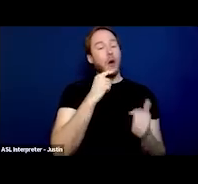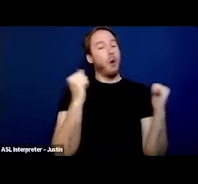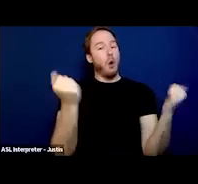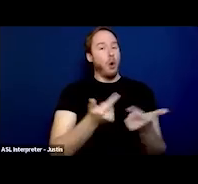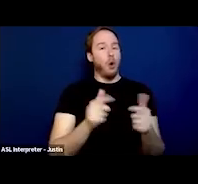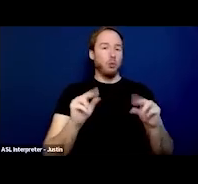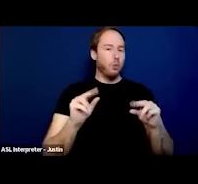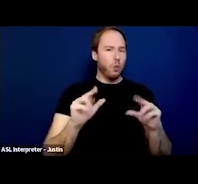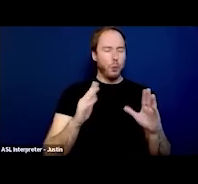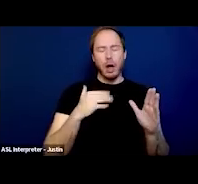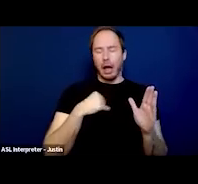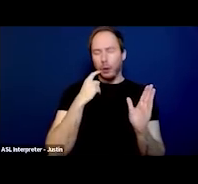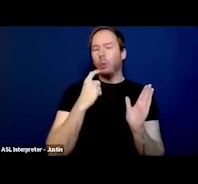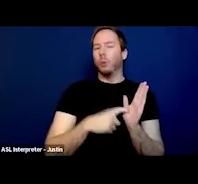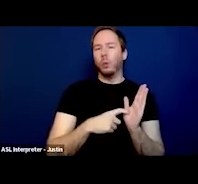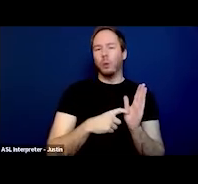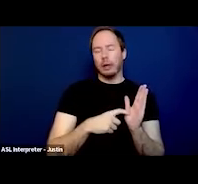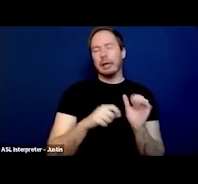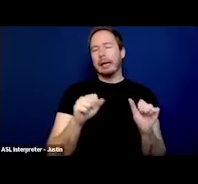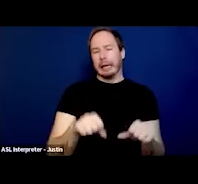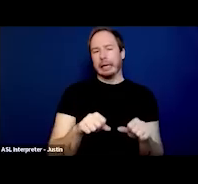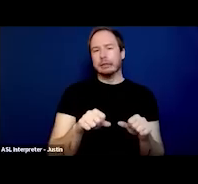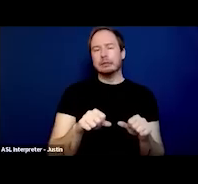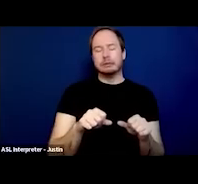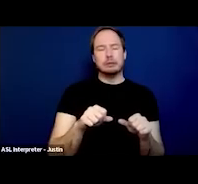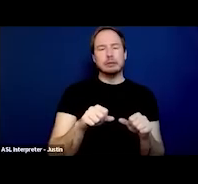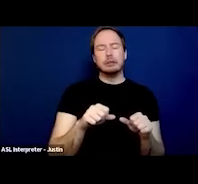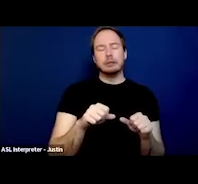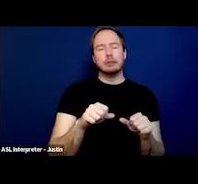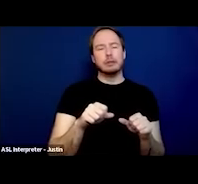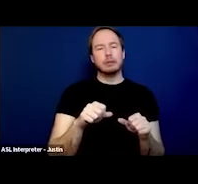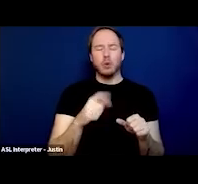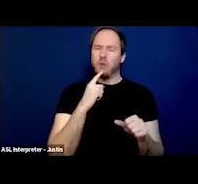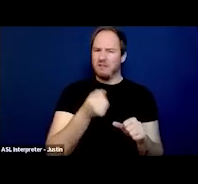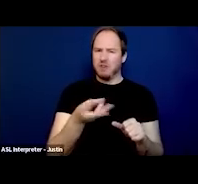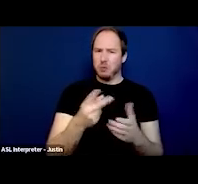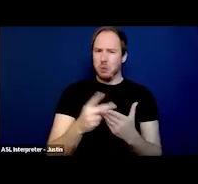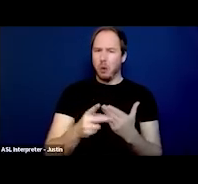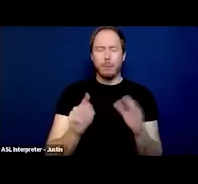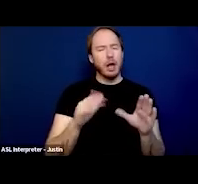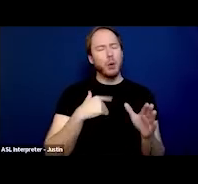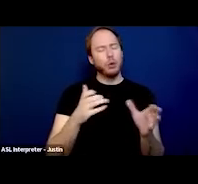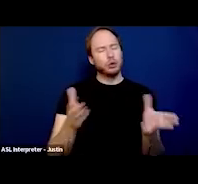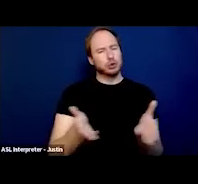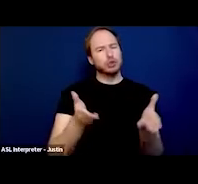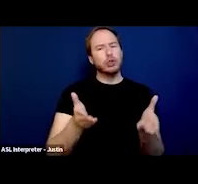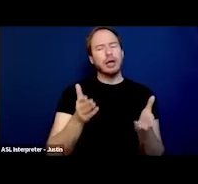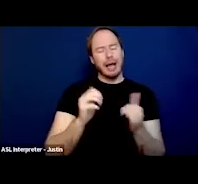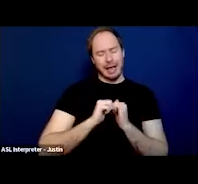Of course, I think only minority of programs do this, but I want to encourage you all to reevaluate